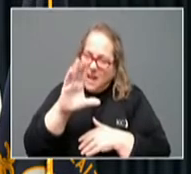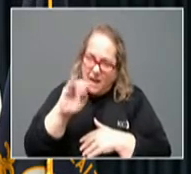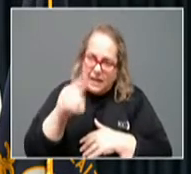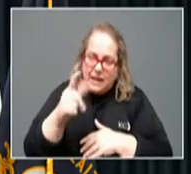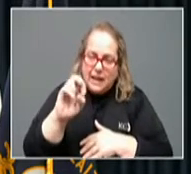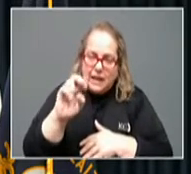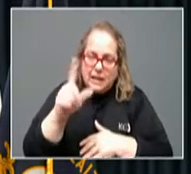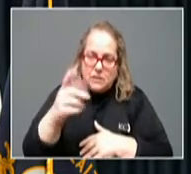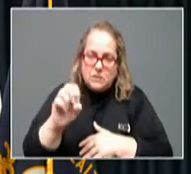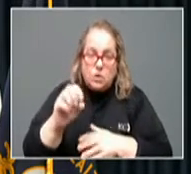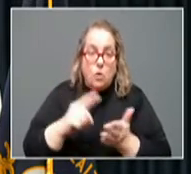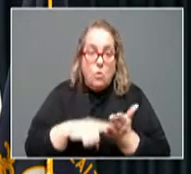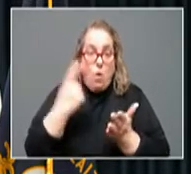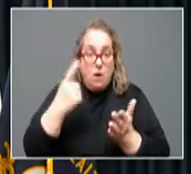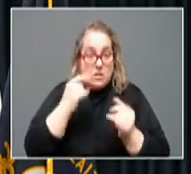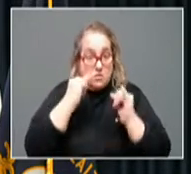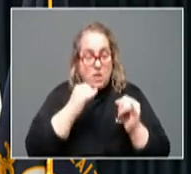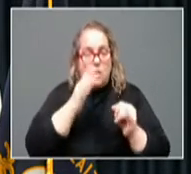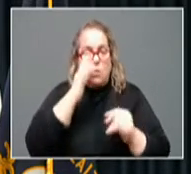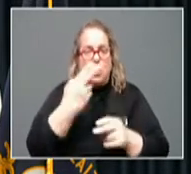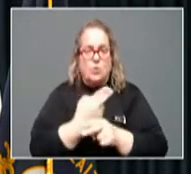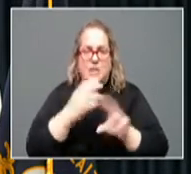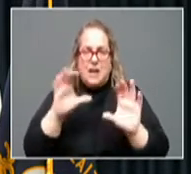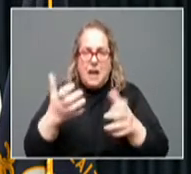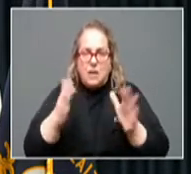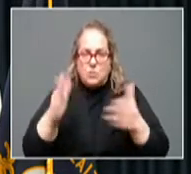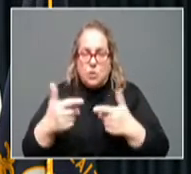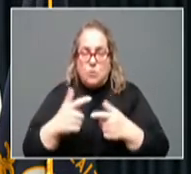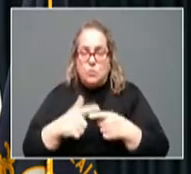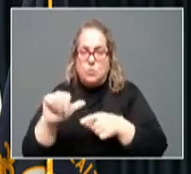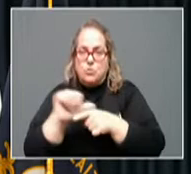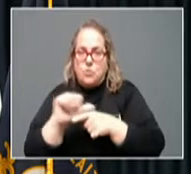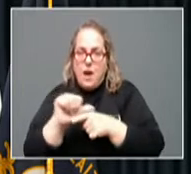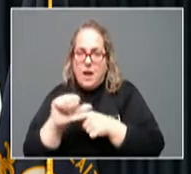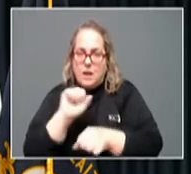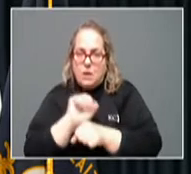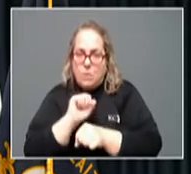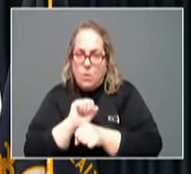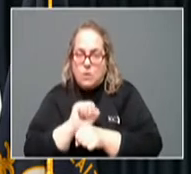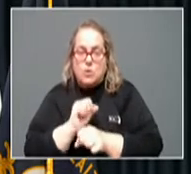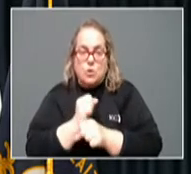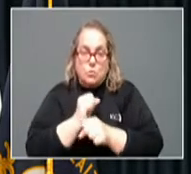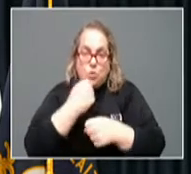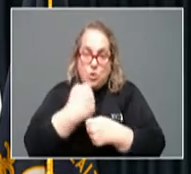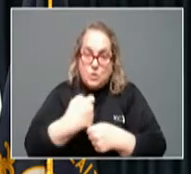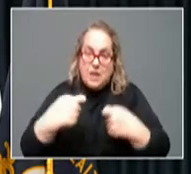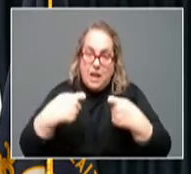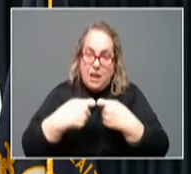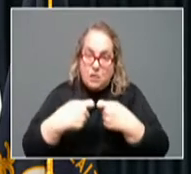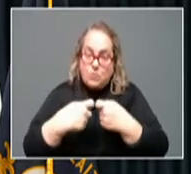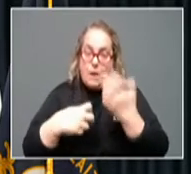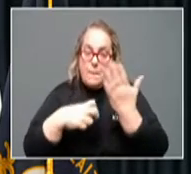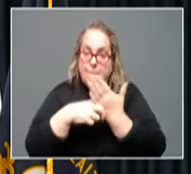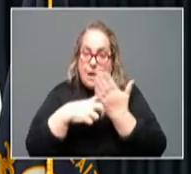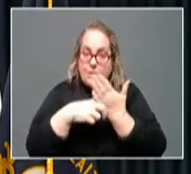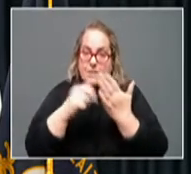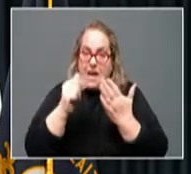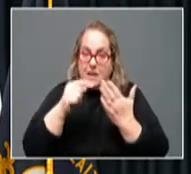train the employees who will produce electric vehicle batteries at these facilities. It will also include the laboratories that will be used in